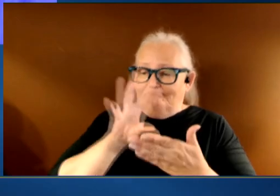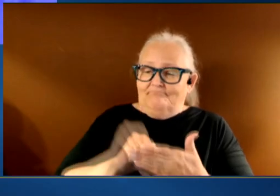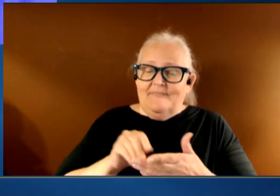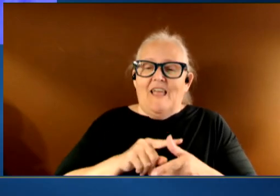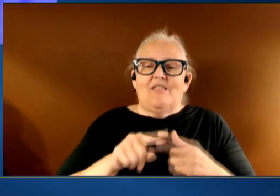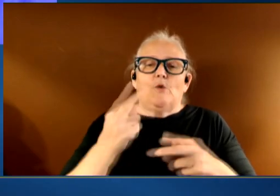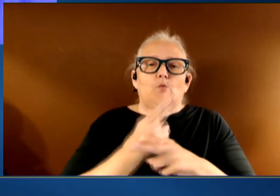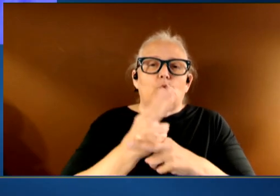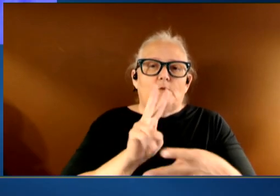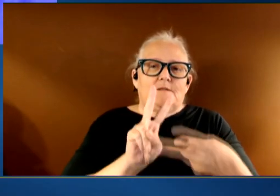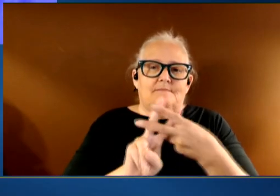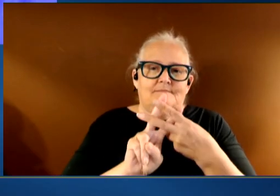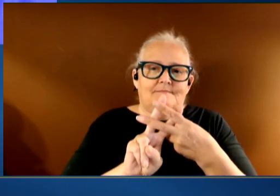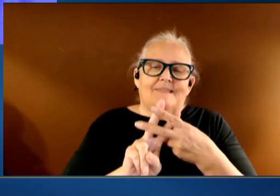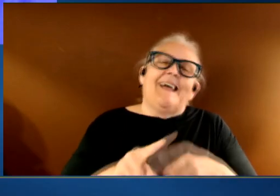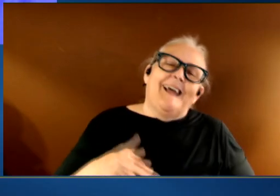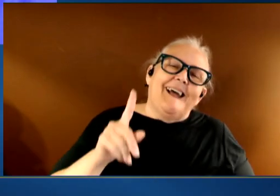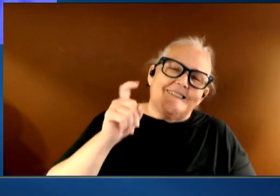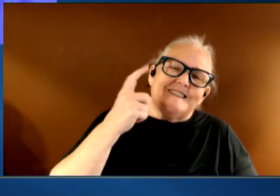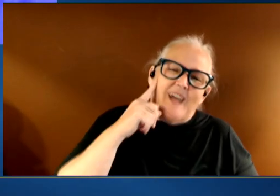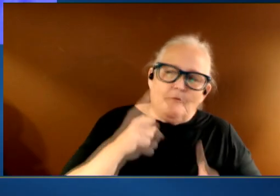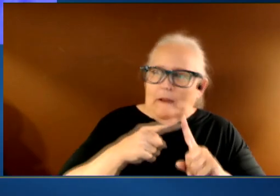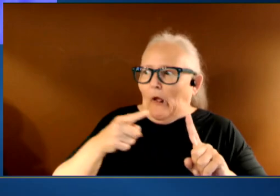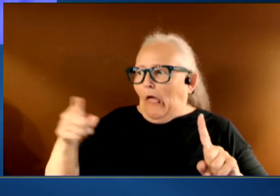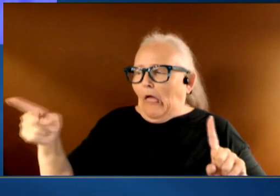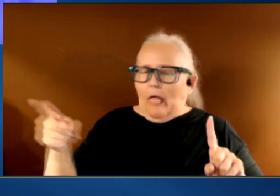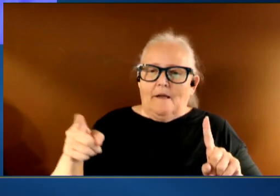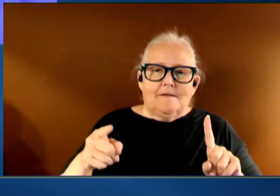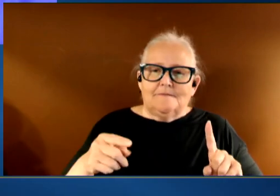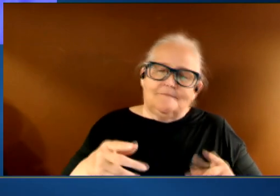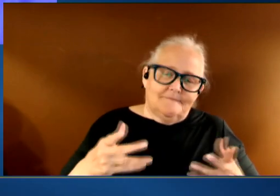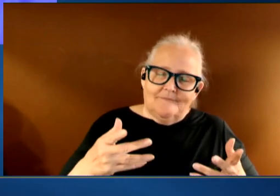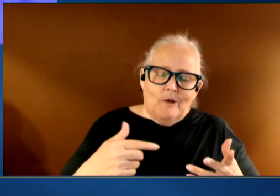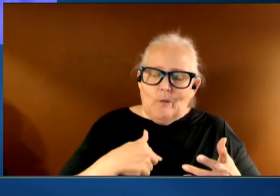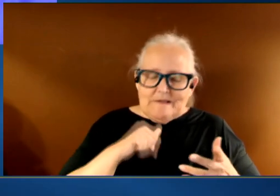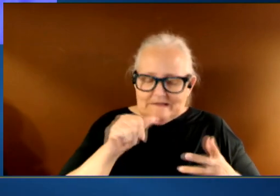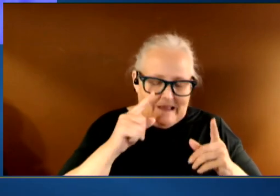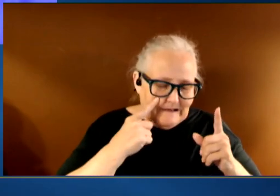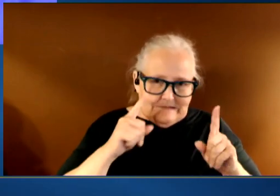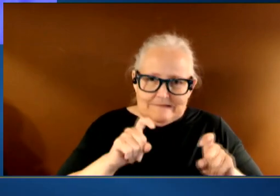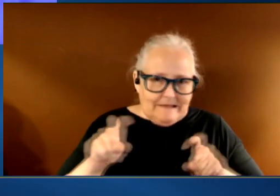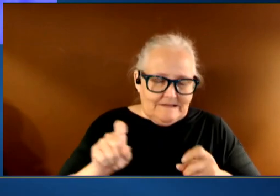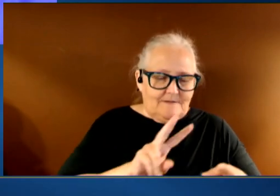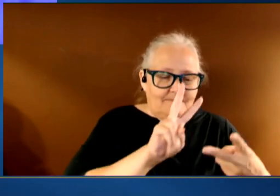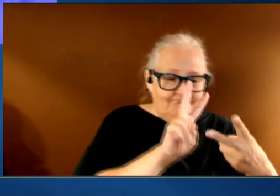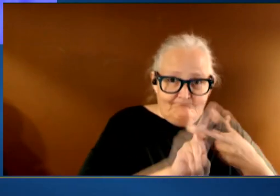this is government, so it's a long hashtag. We did not workshop this. It is hashtag HHS Sickle